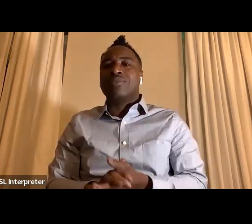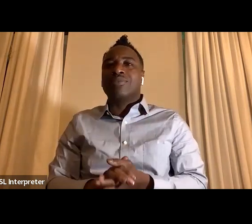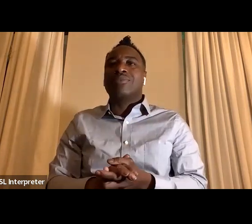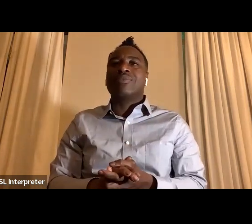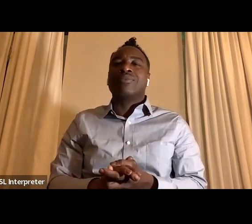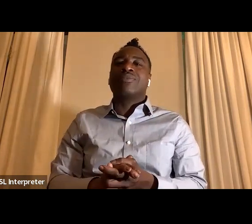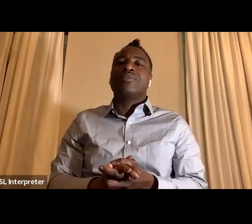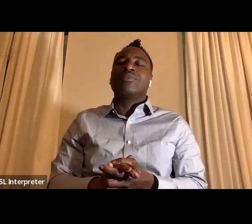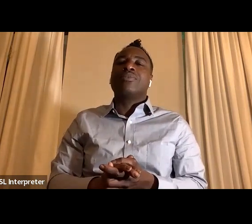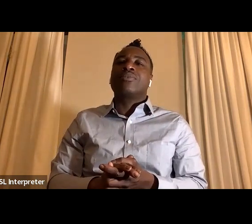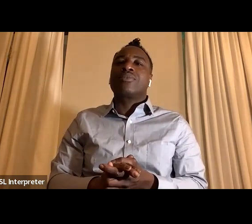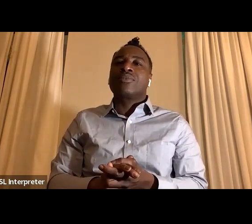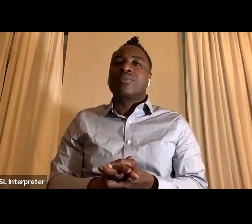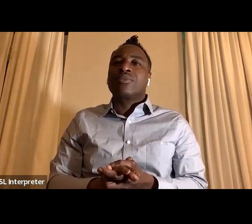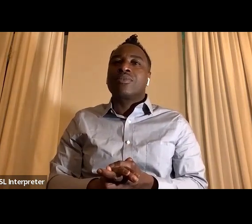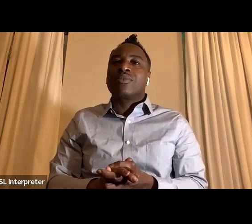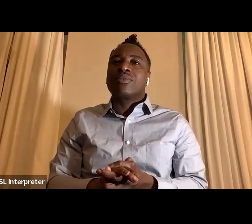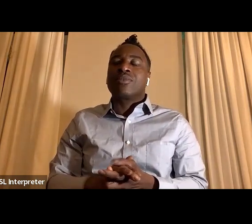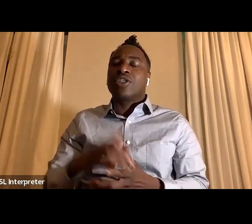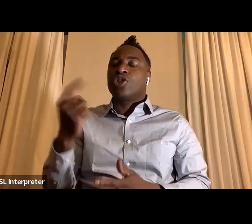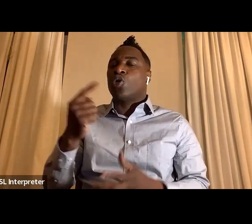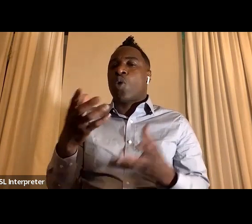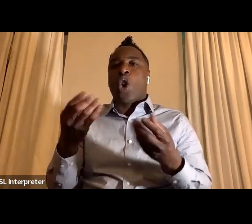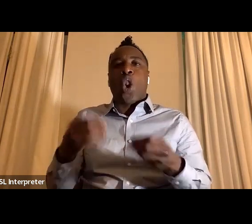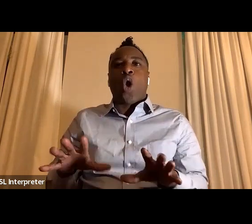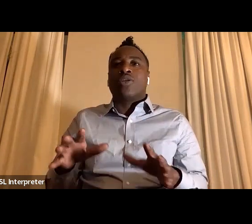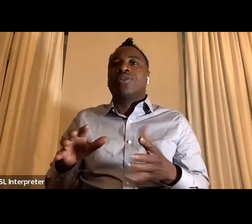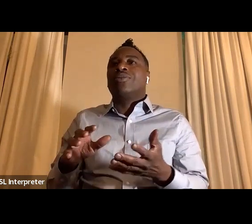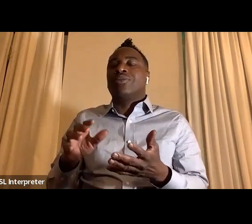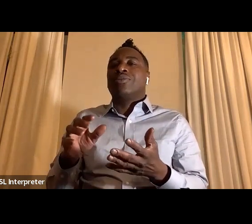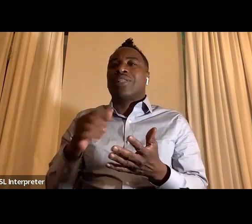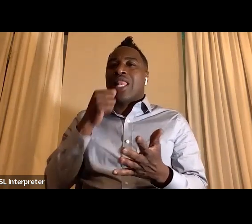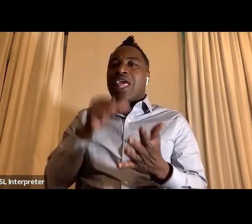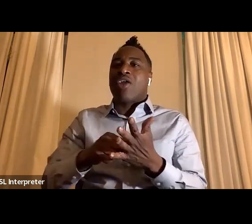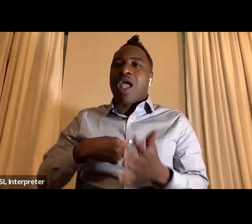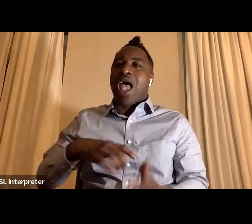And so, so like, you know, like, I find like, I like to find stuff and